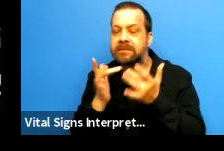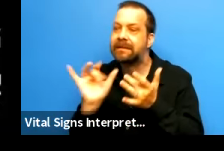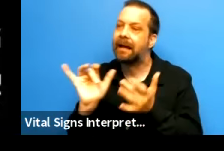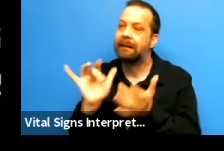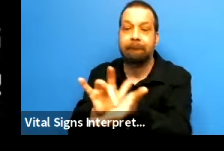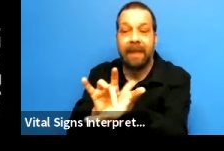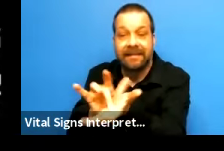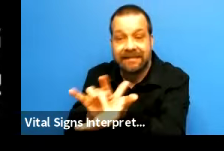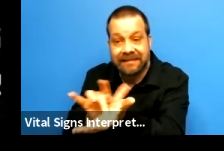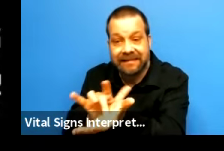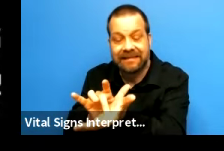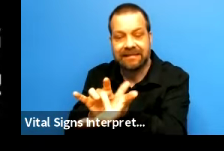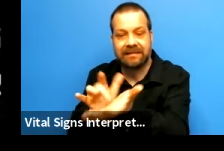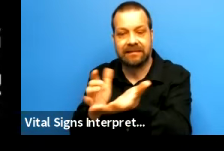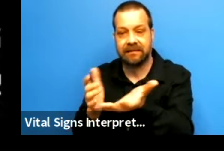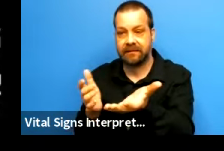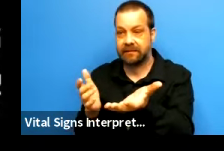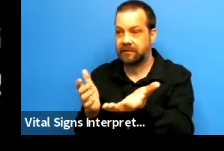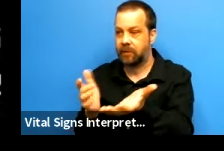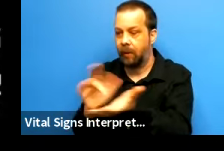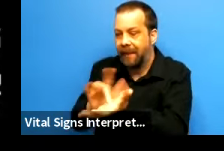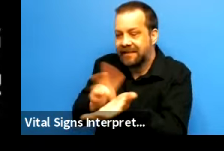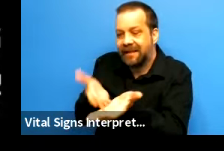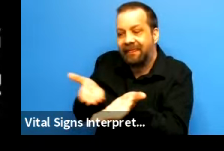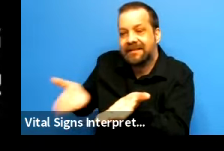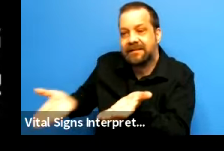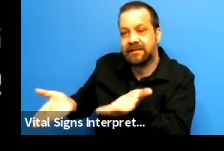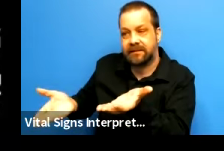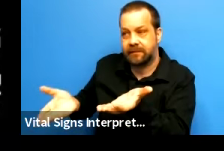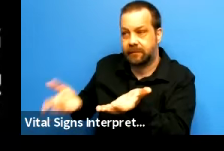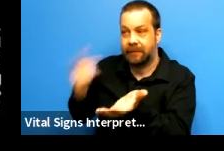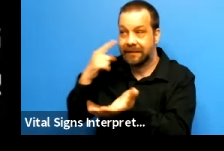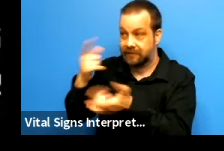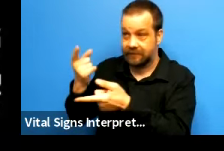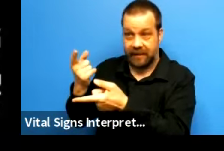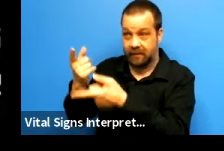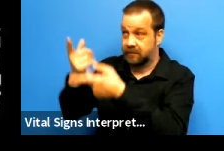because they're in short supply right now. Again, we talked about transportation